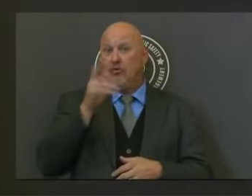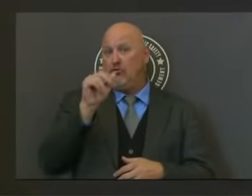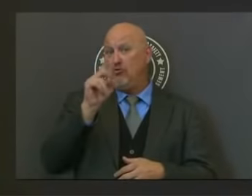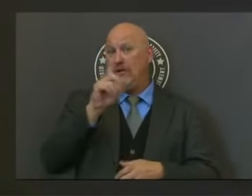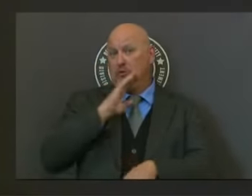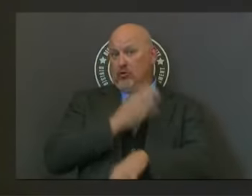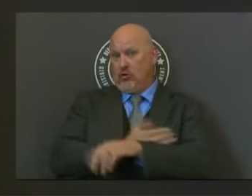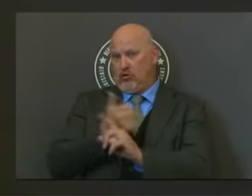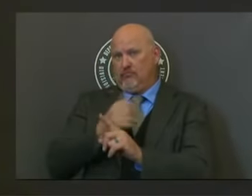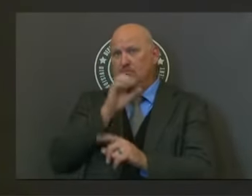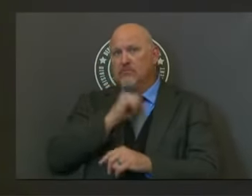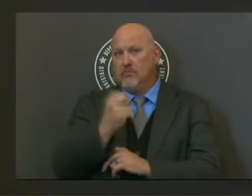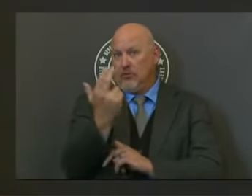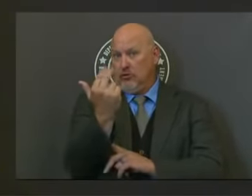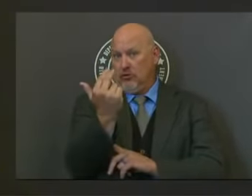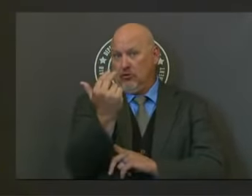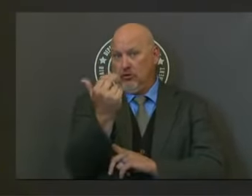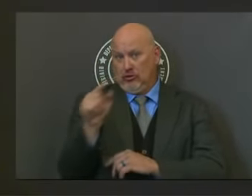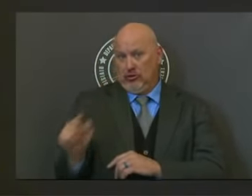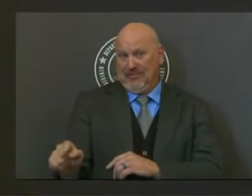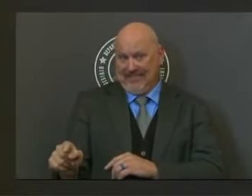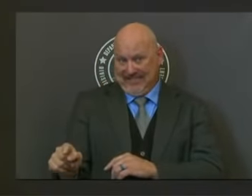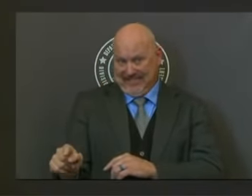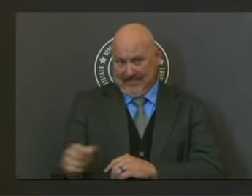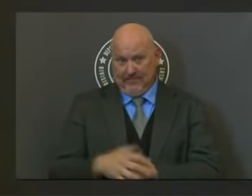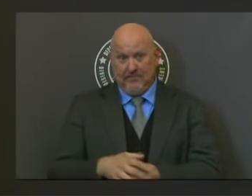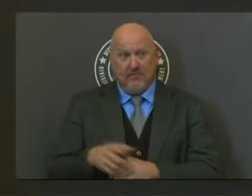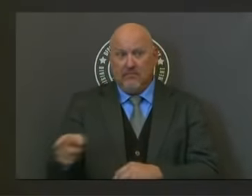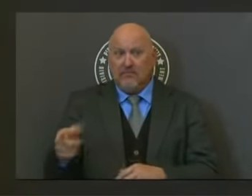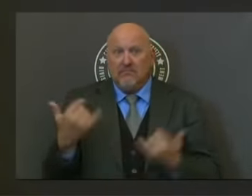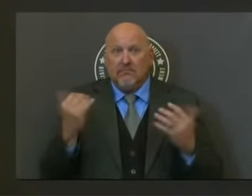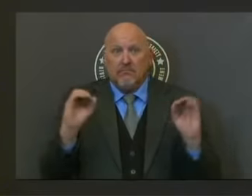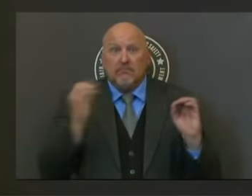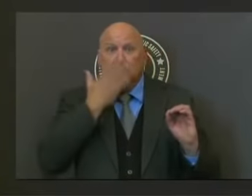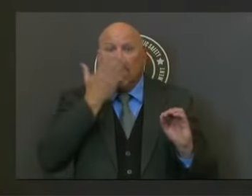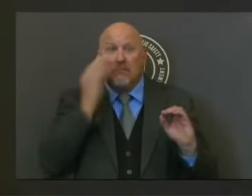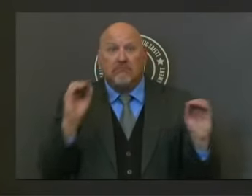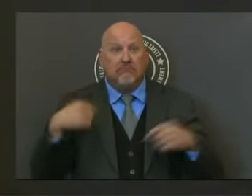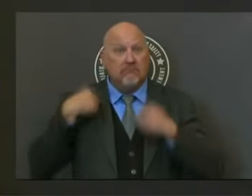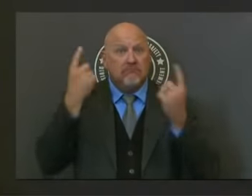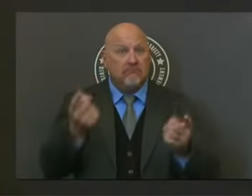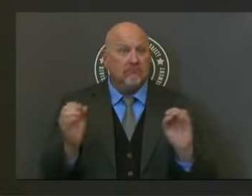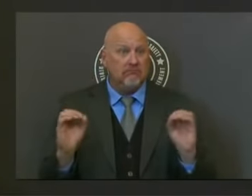because she gets a nauseated